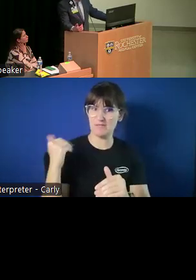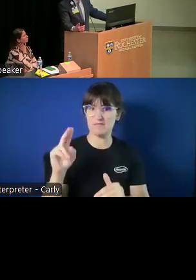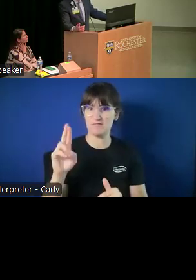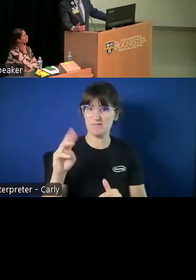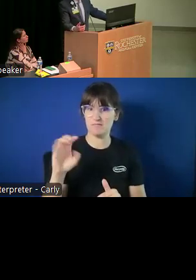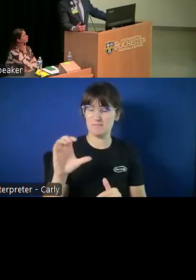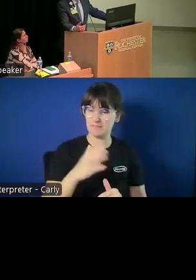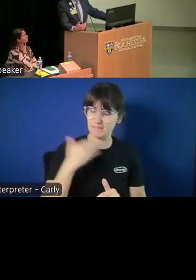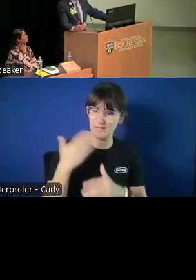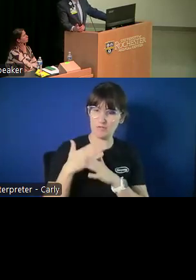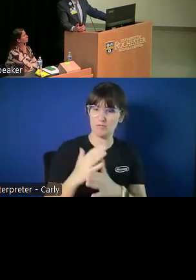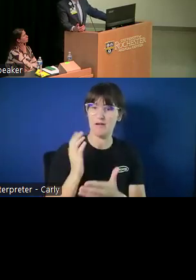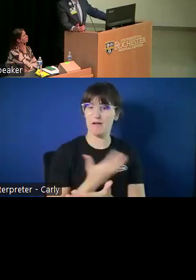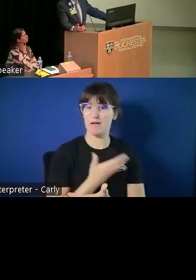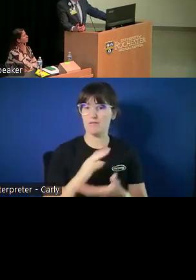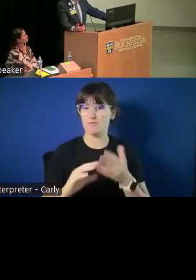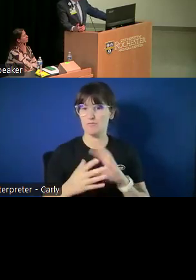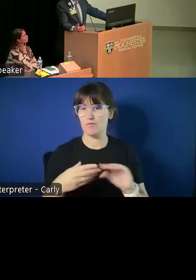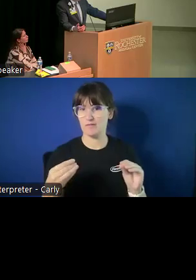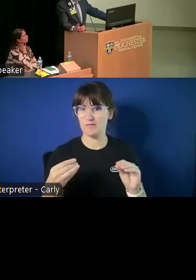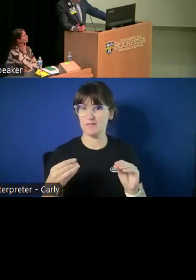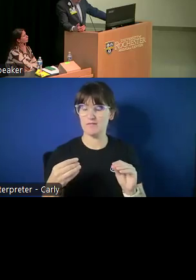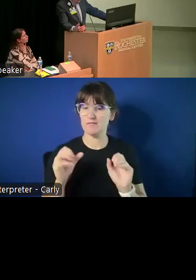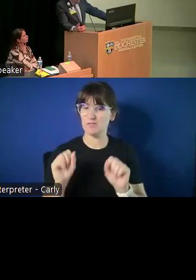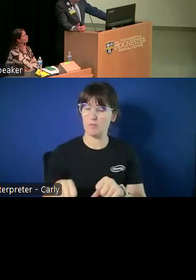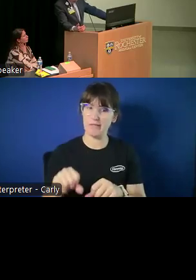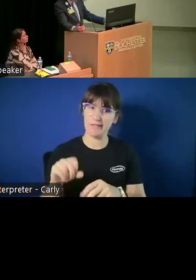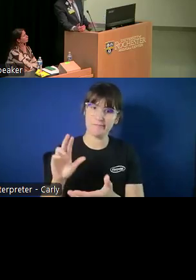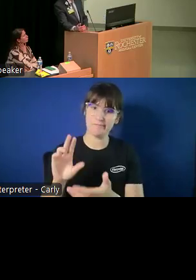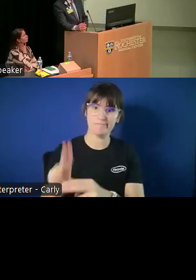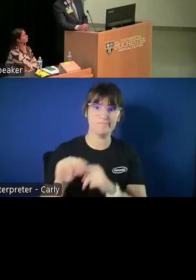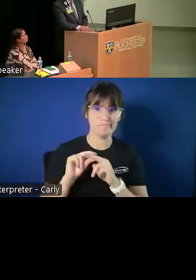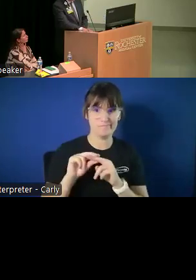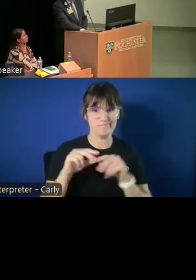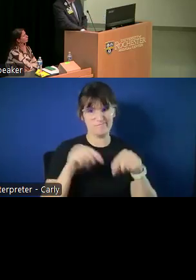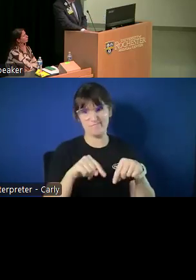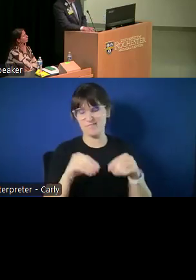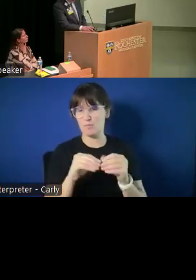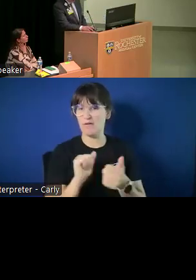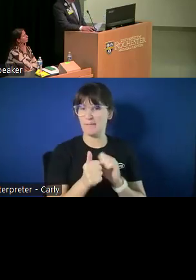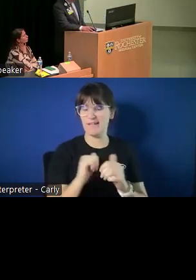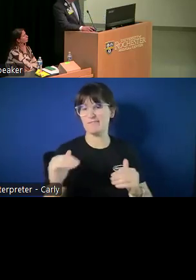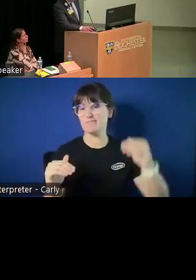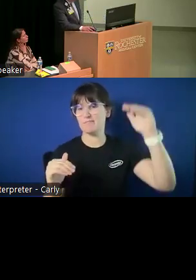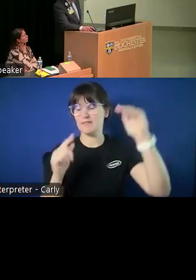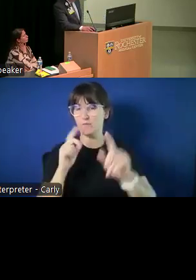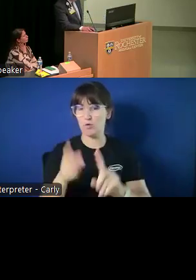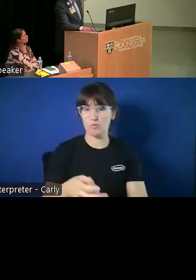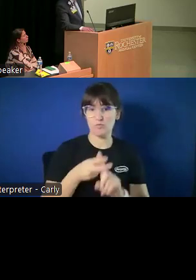our story so we can even leverage well-being as a competitive advantage in recruitment and retention